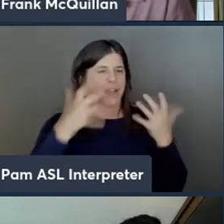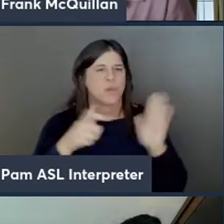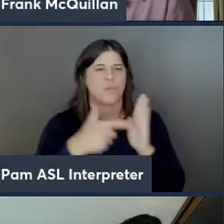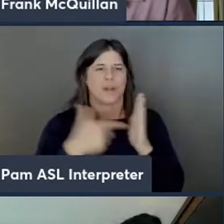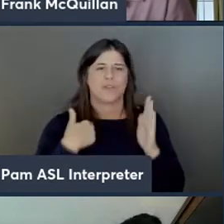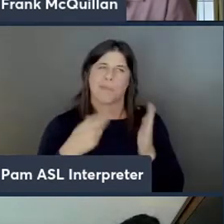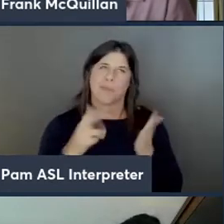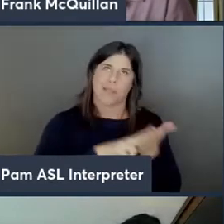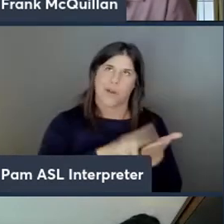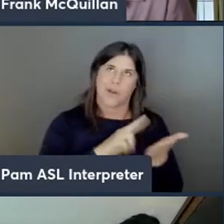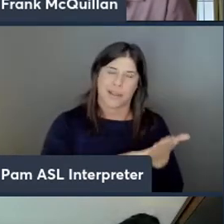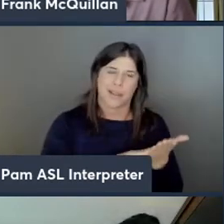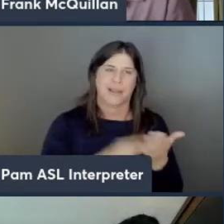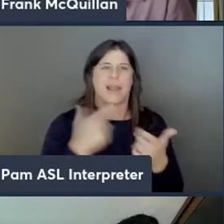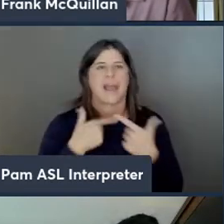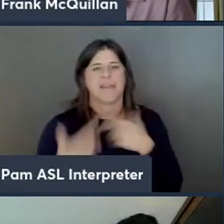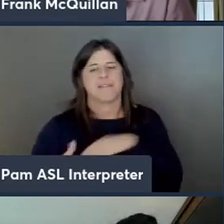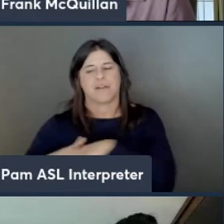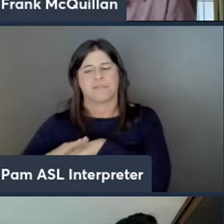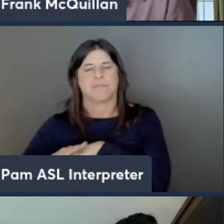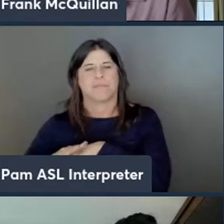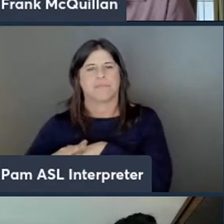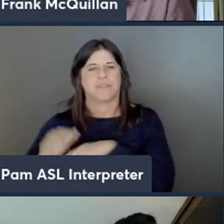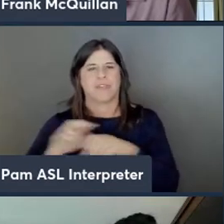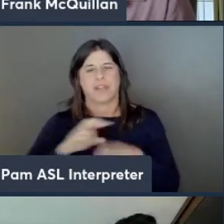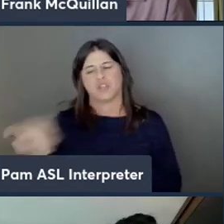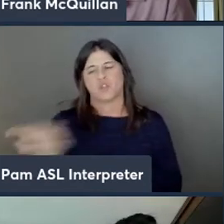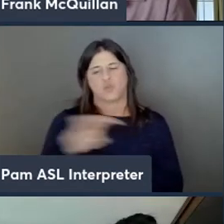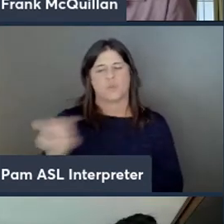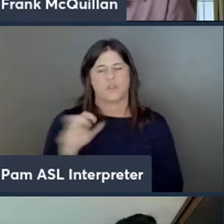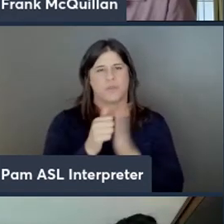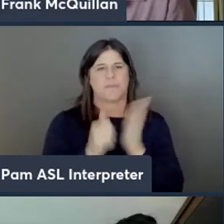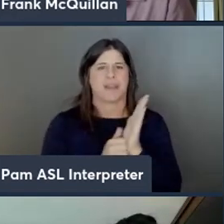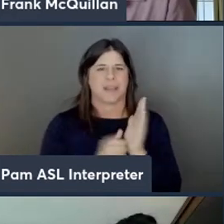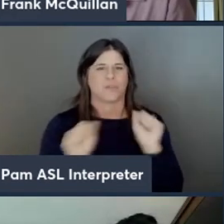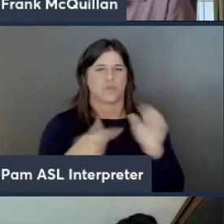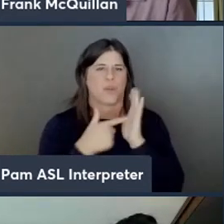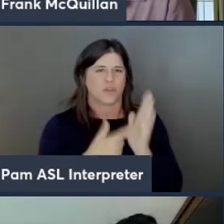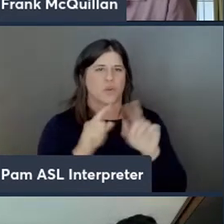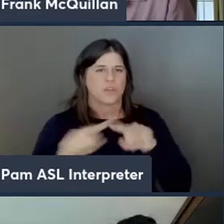I have a little override here that helps me switch between accounts so I can show you that different things are happening.